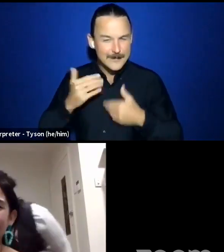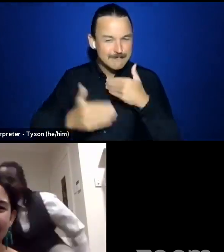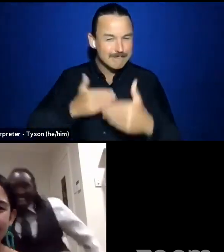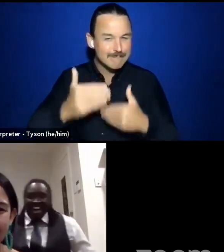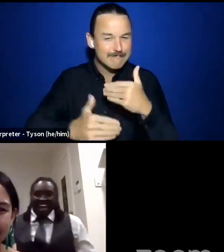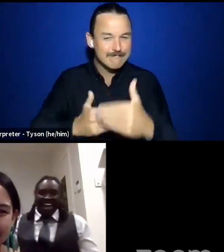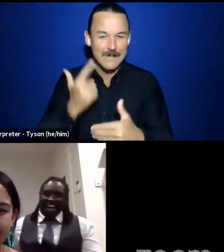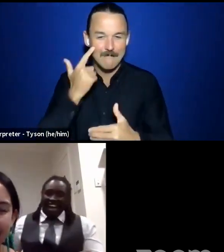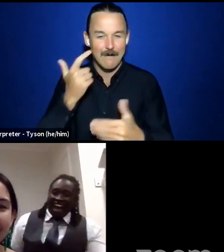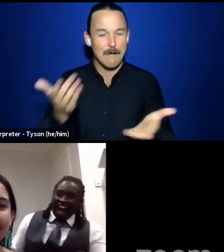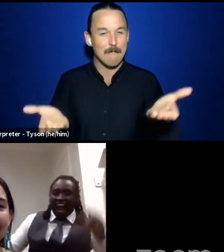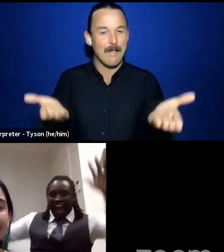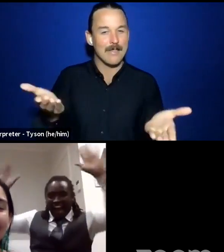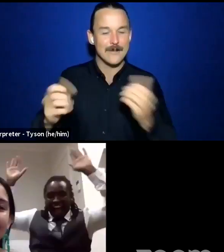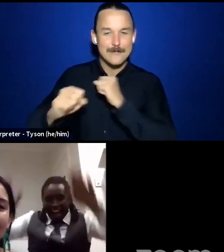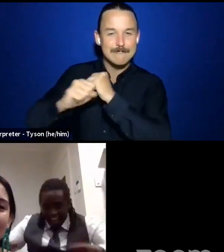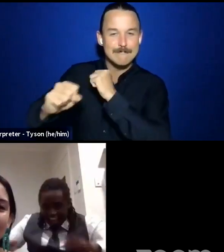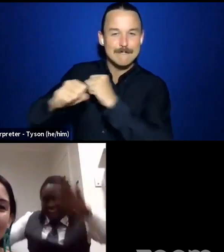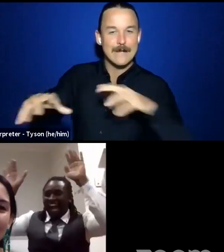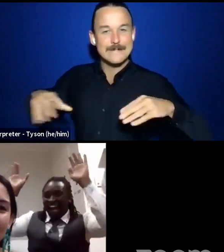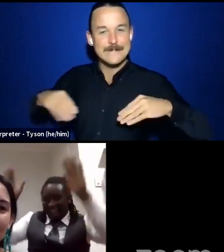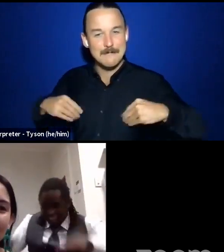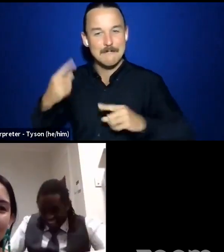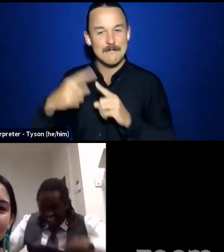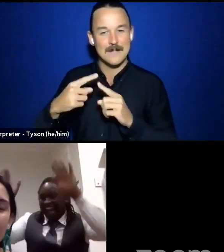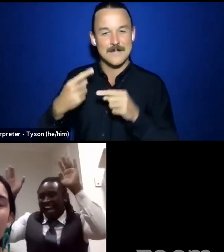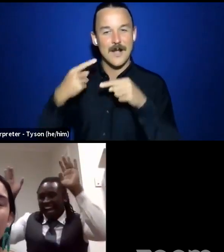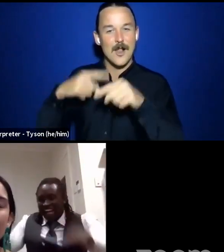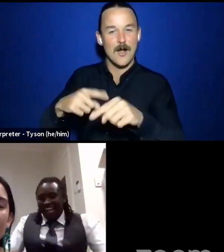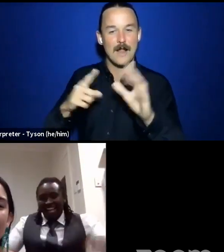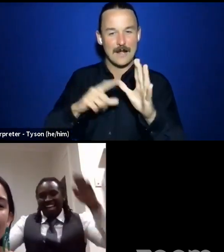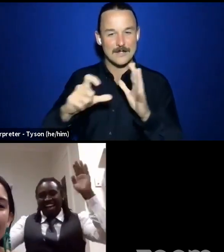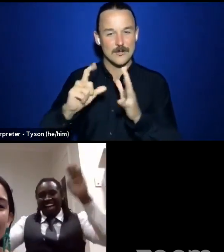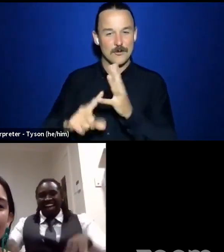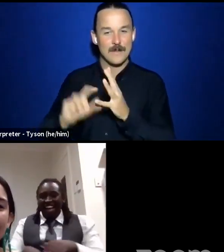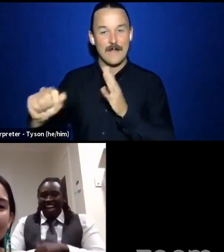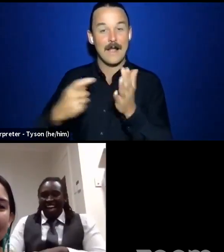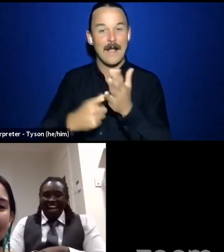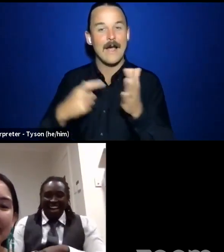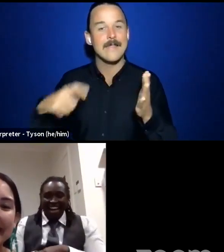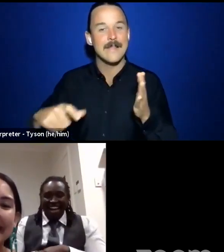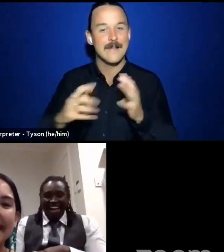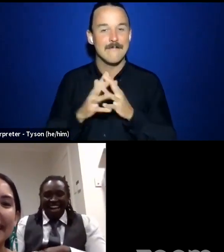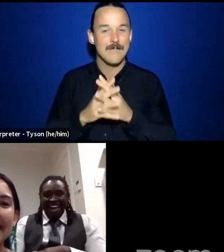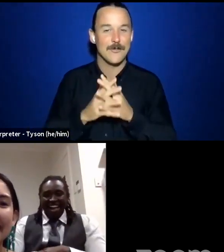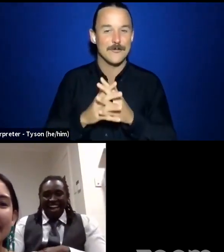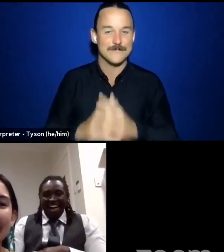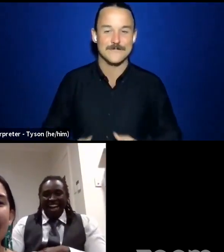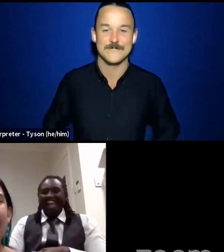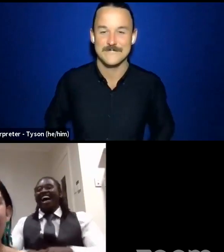abel was able to strike the find was able to strike the balance of promoting. g acceptance and aligning with the g acceptance and aligning with the ICU Catholic values.